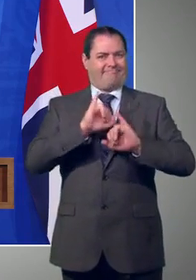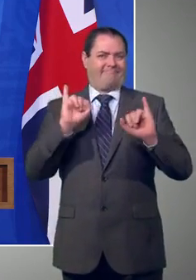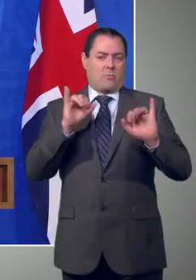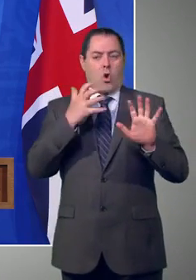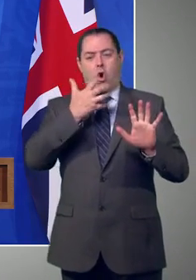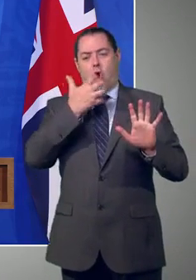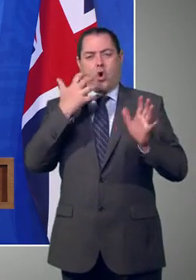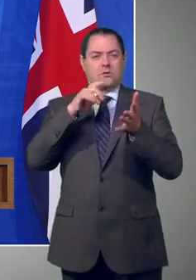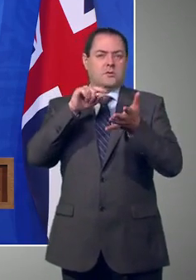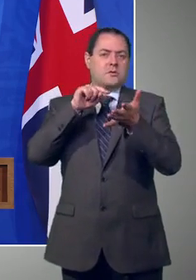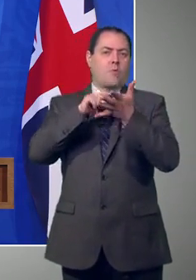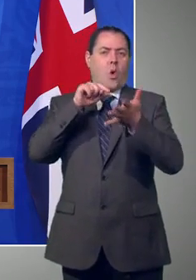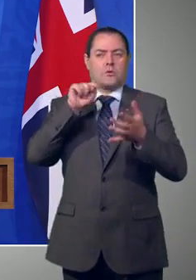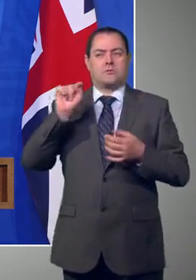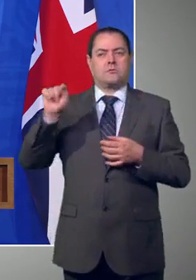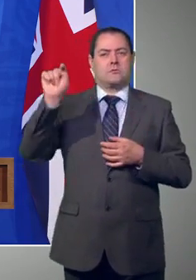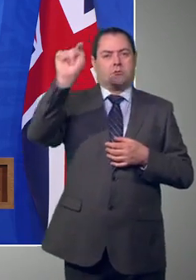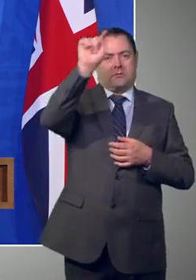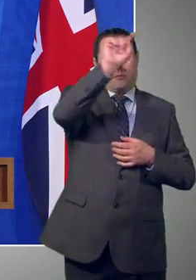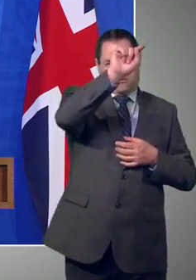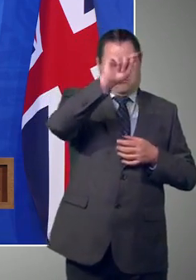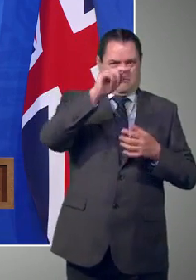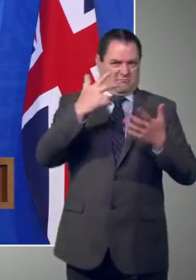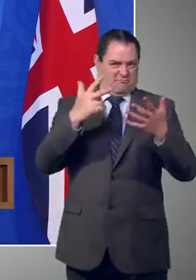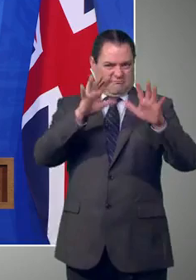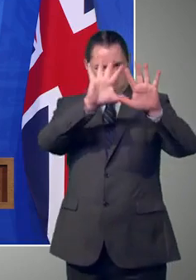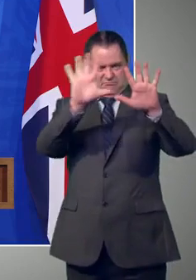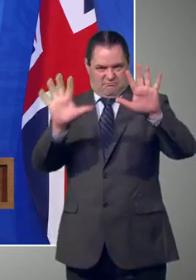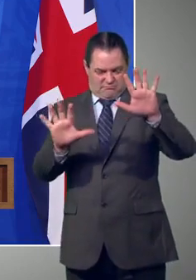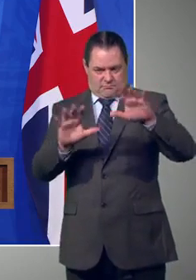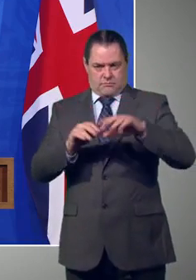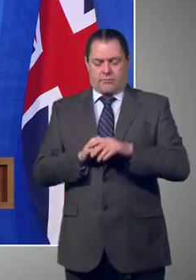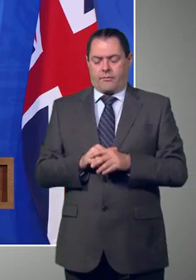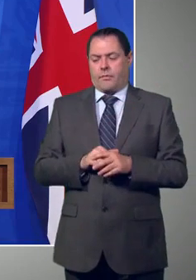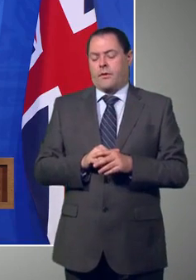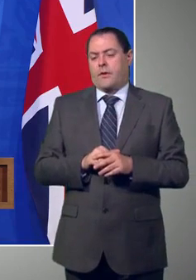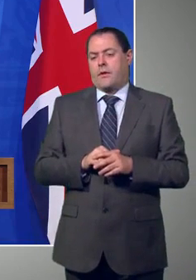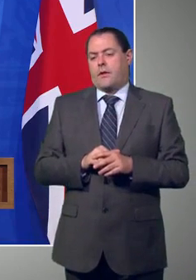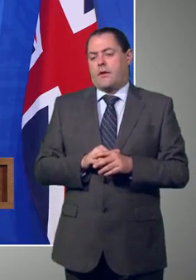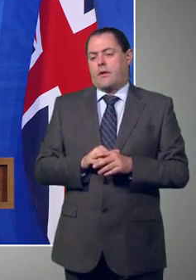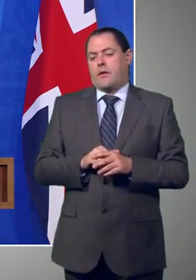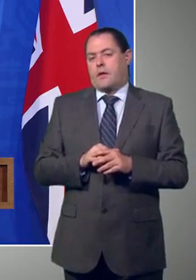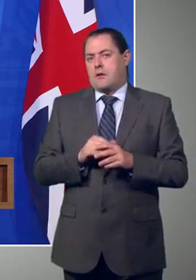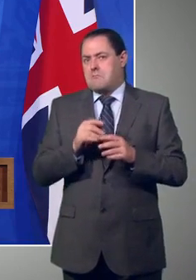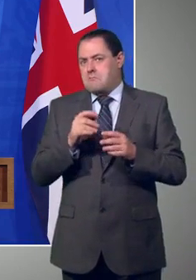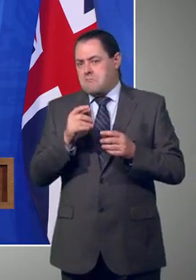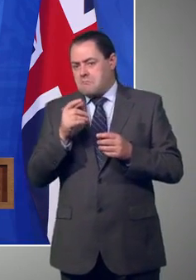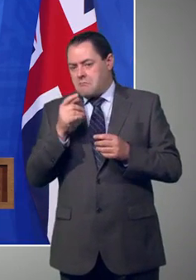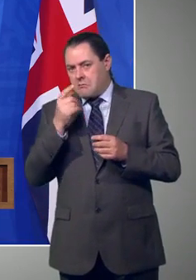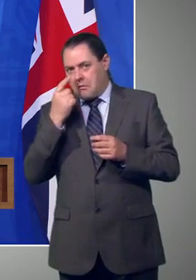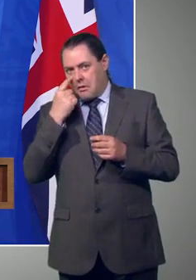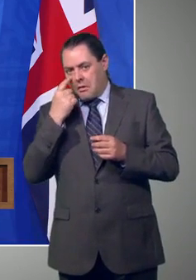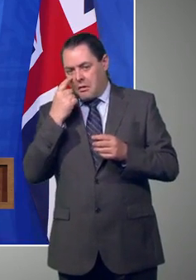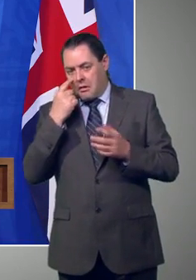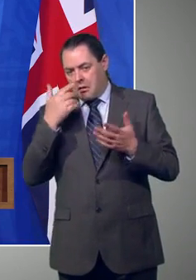variant wherever it flares up over the past 6 months we now